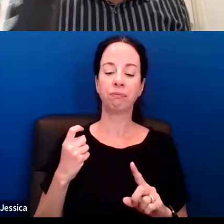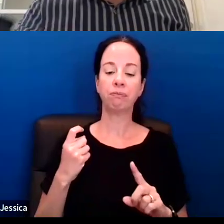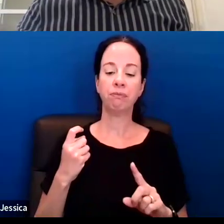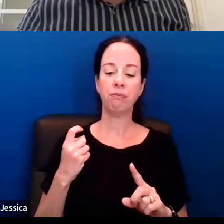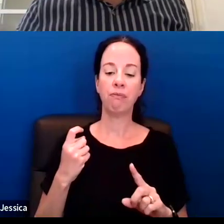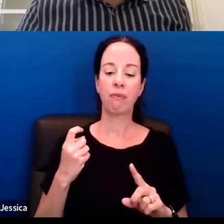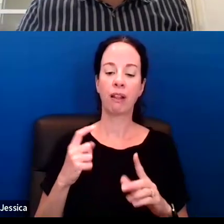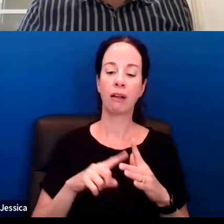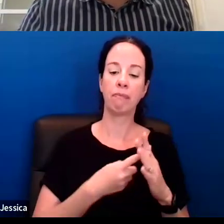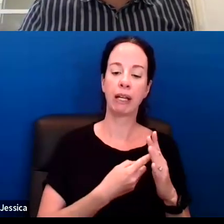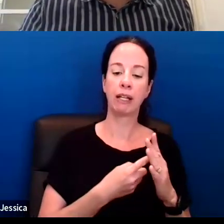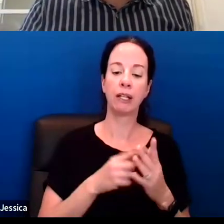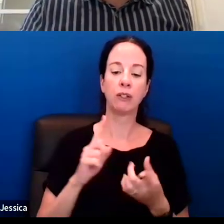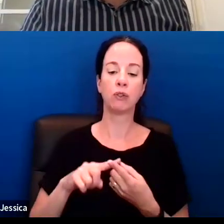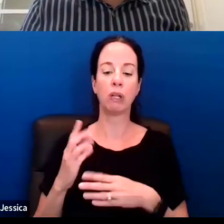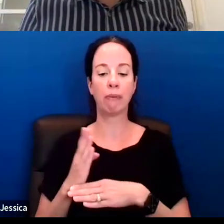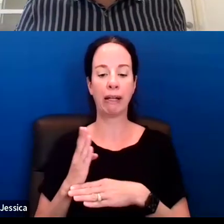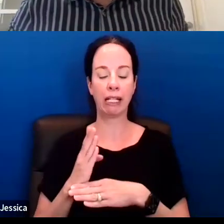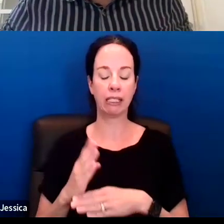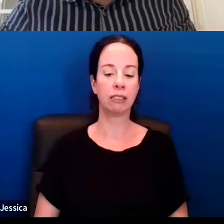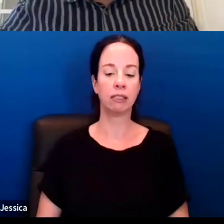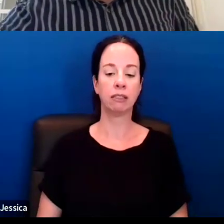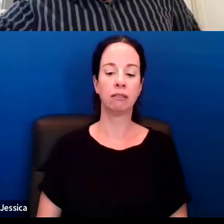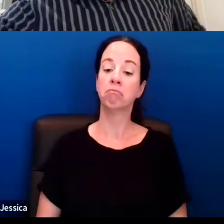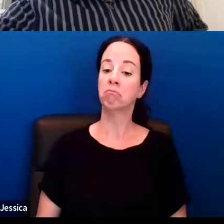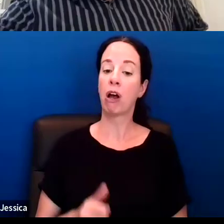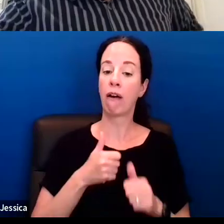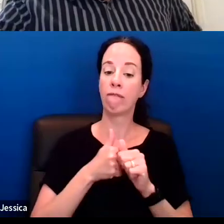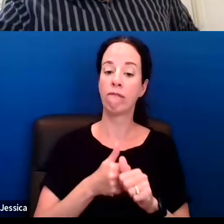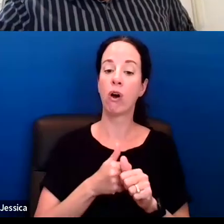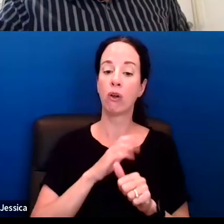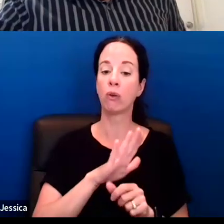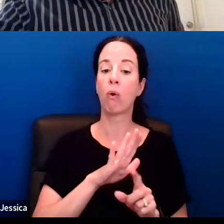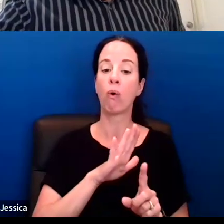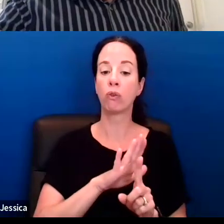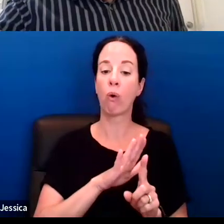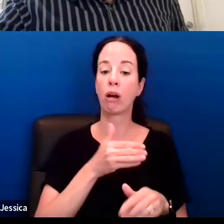beginning to intermediate at your own pace. I think that's important. One of the things we heard